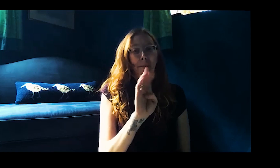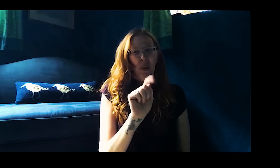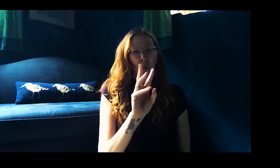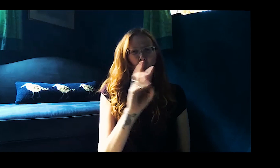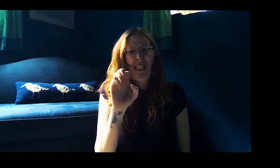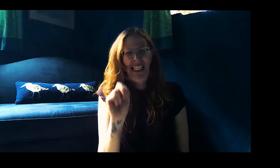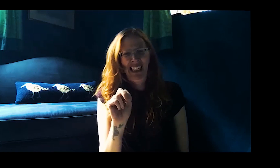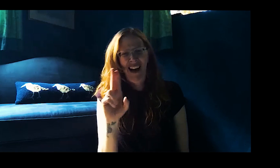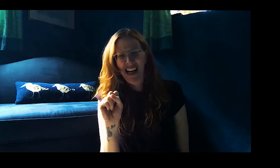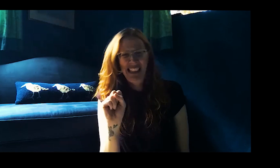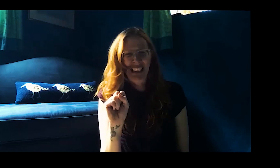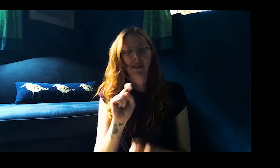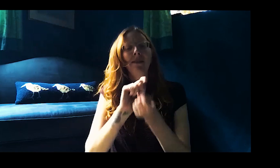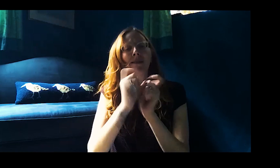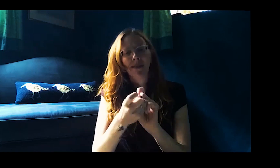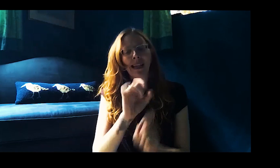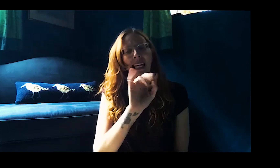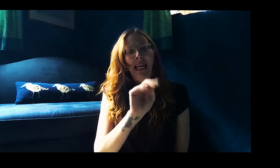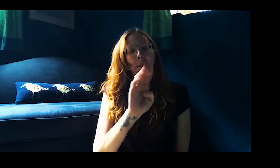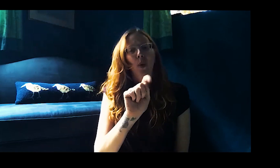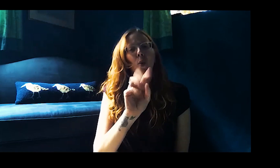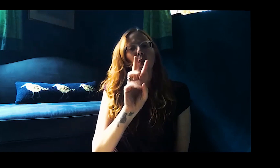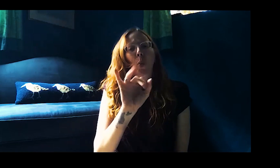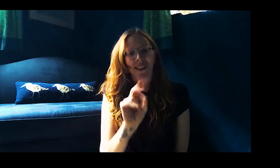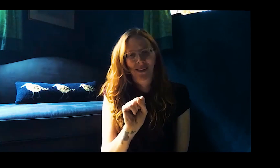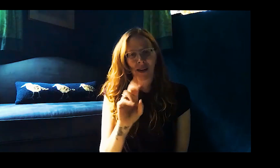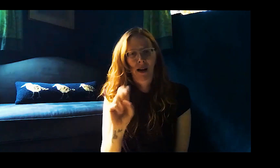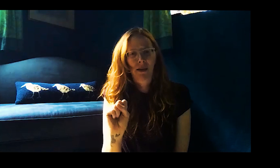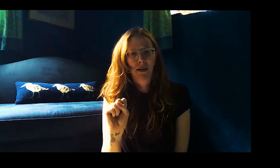changed in between us, you know, this glass, this window between us, we change it to in between us.